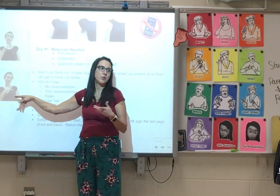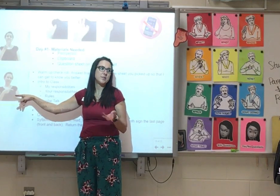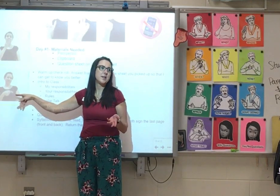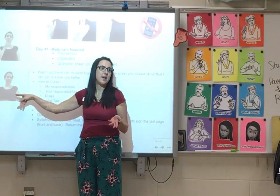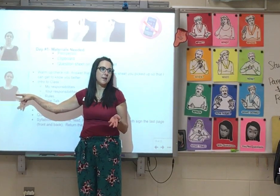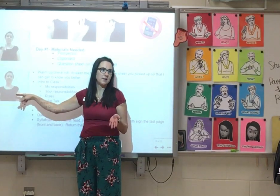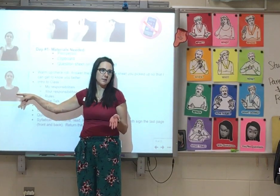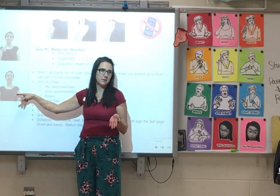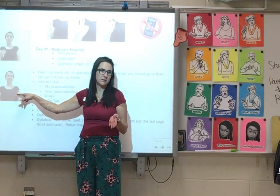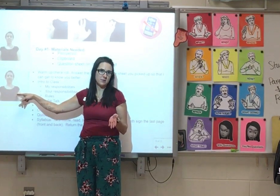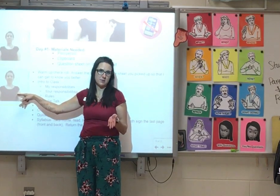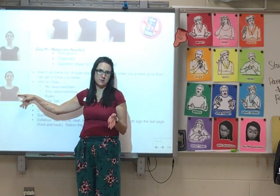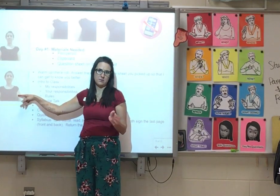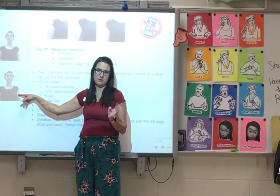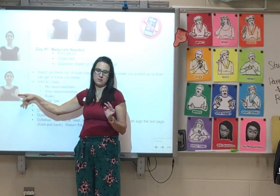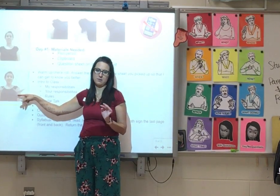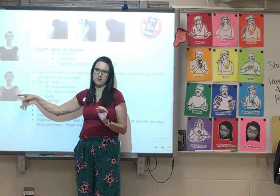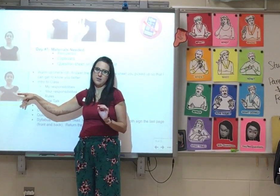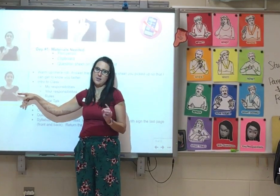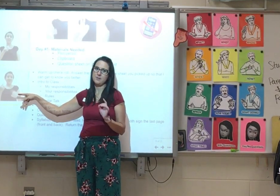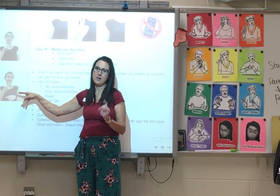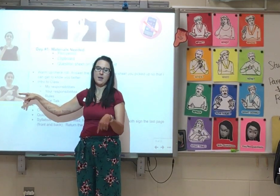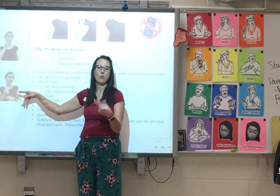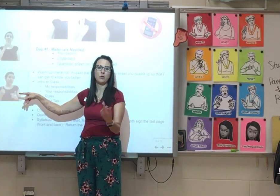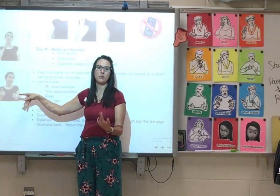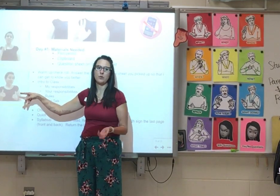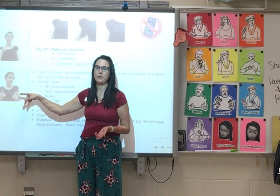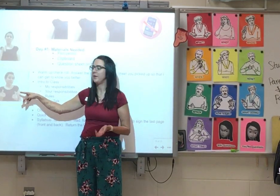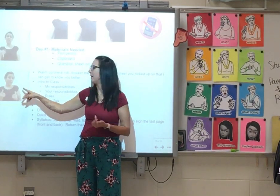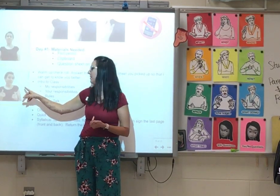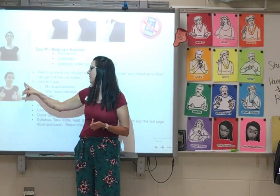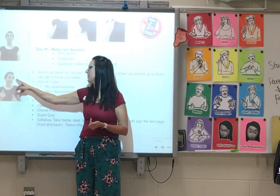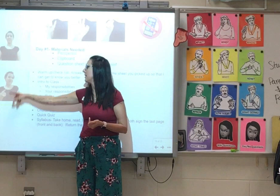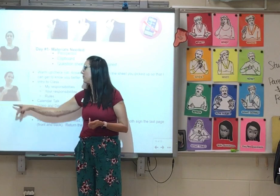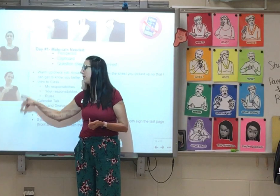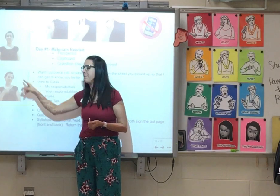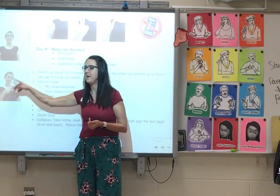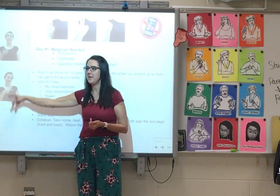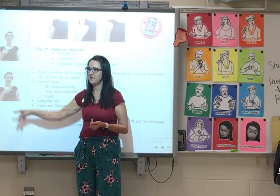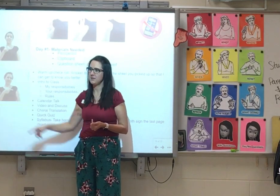we're doing today it doesn't mean that word for word but that's what it means